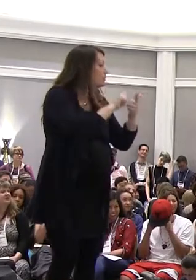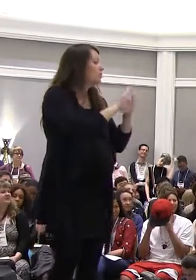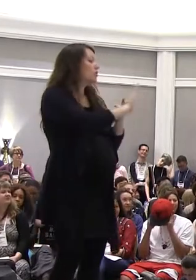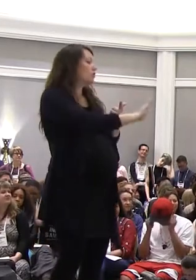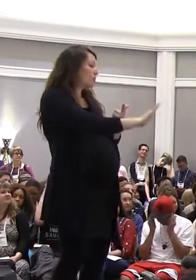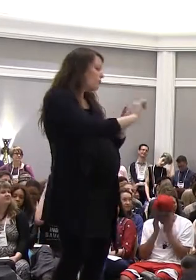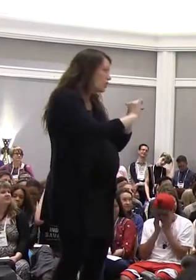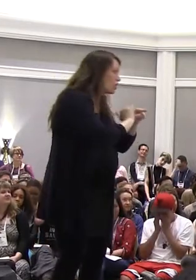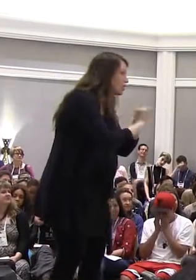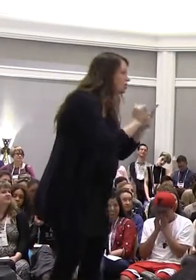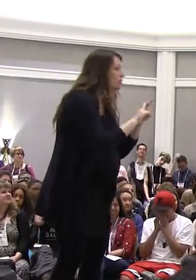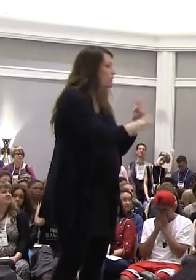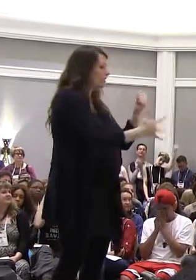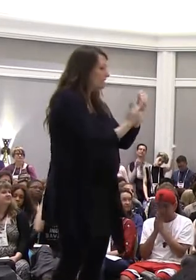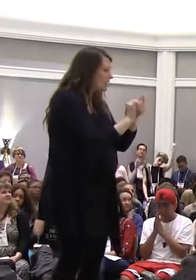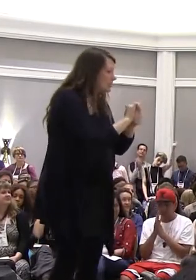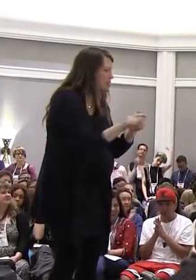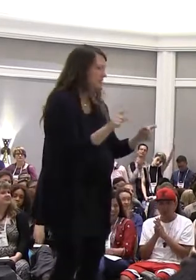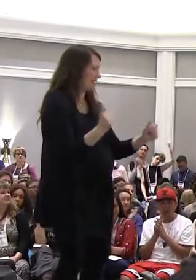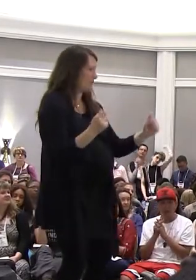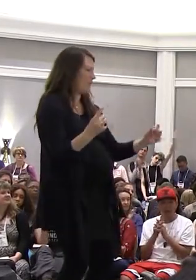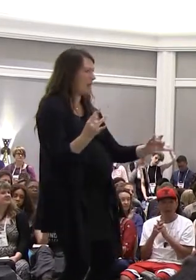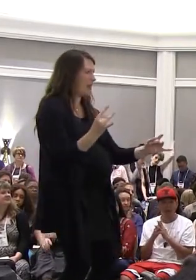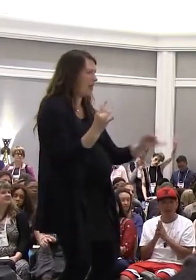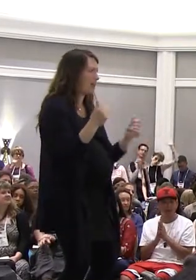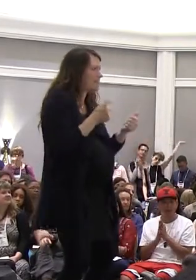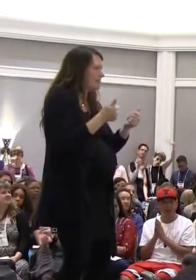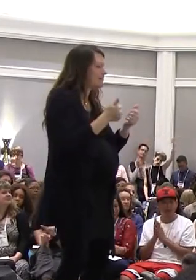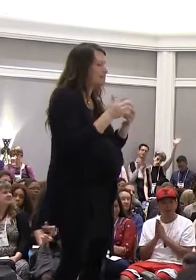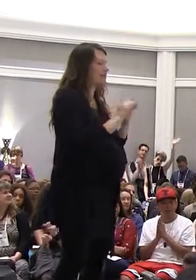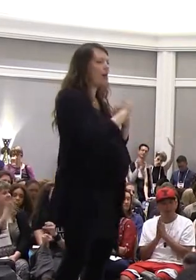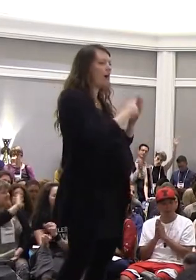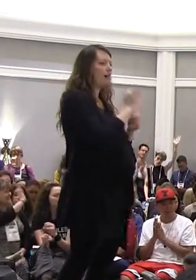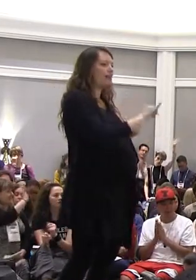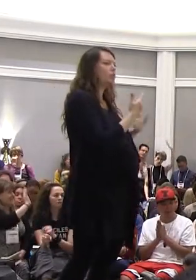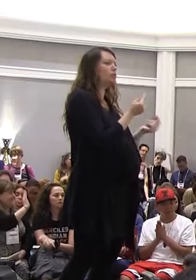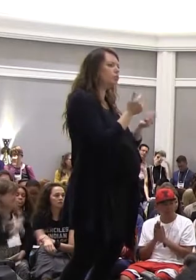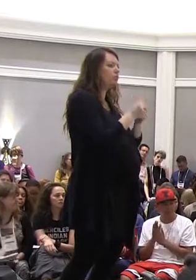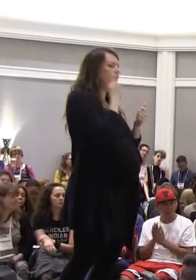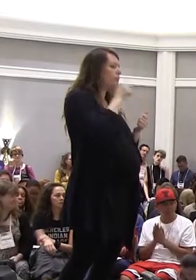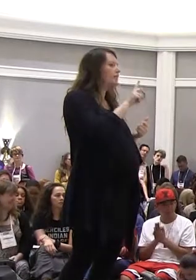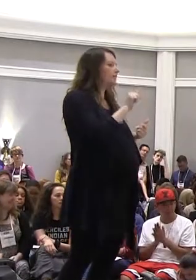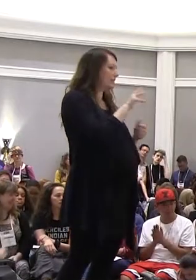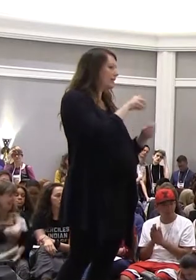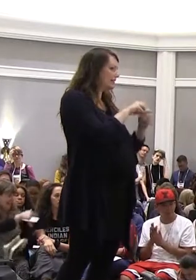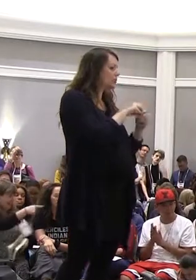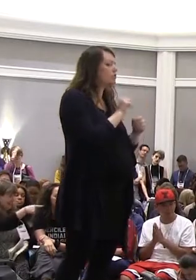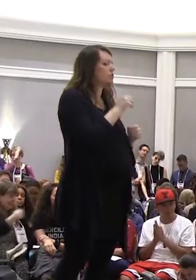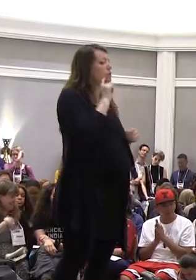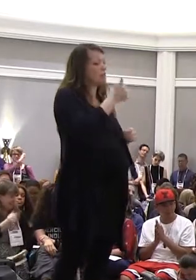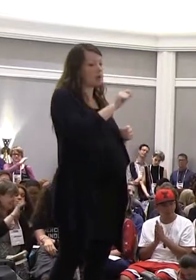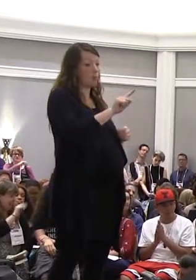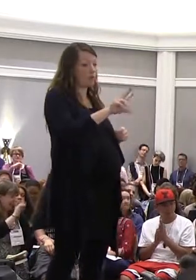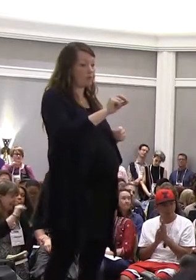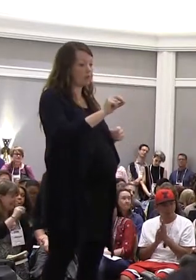to get your tech rehearsals, to do all of that in terms of action items moving forward. Tomorrow at 1:30, come join us,